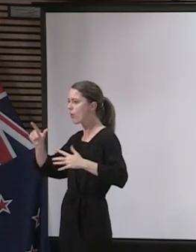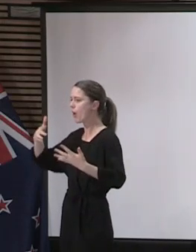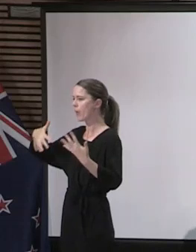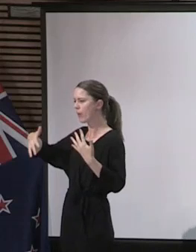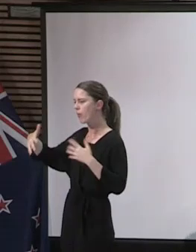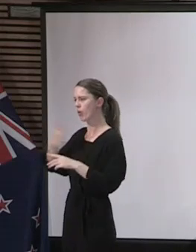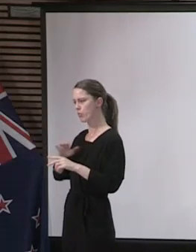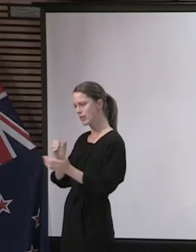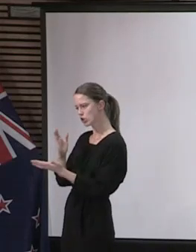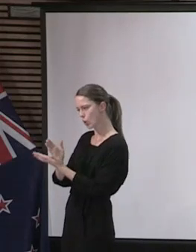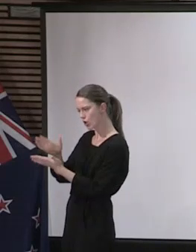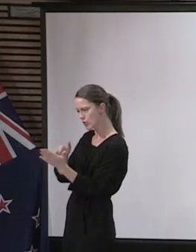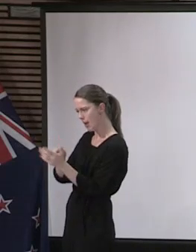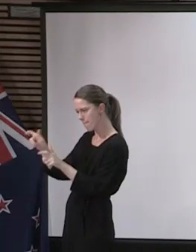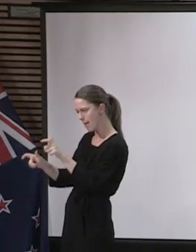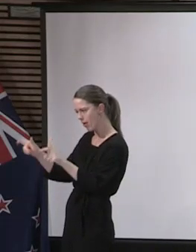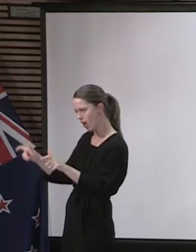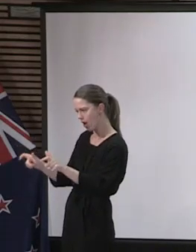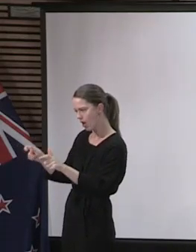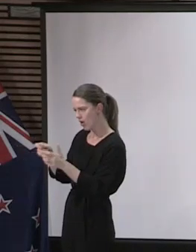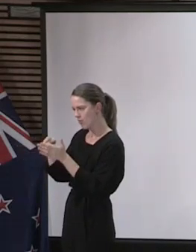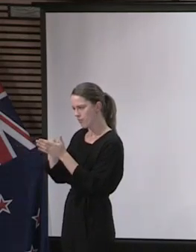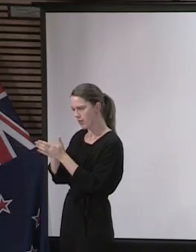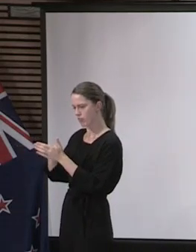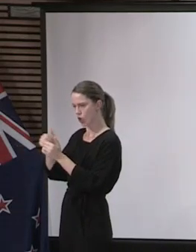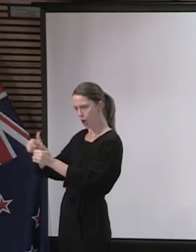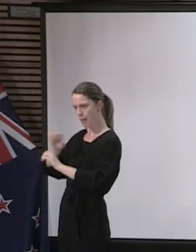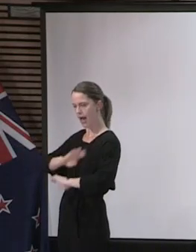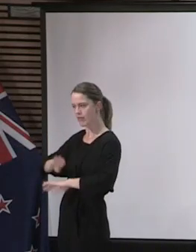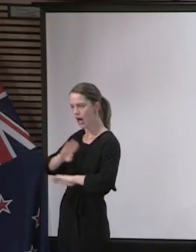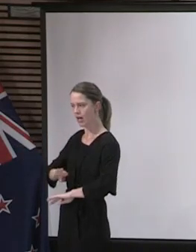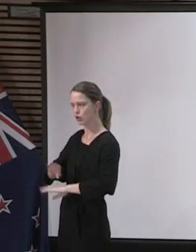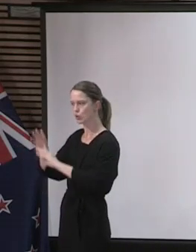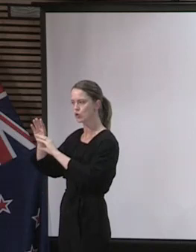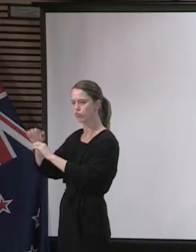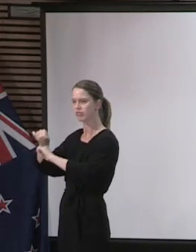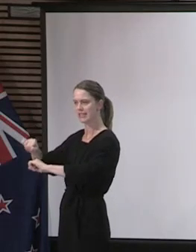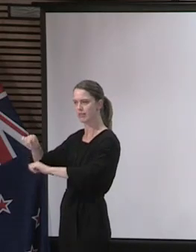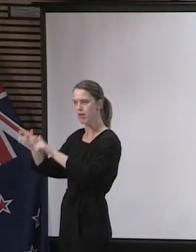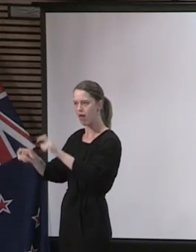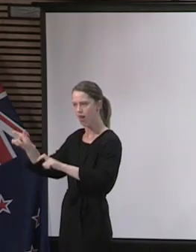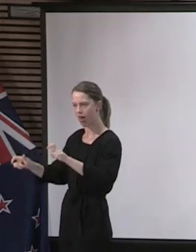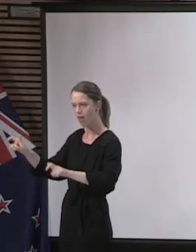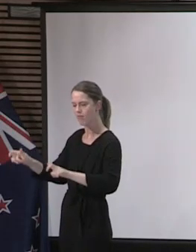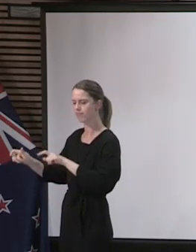of the full lockdown scenario and so we will be wanting to see that New Zealanders remain